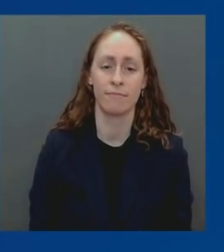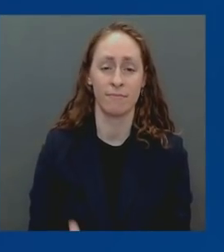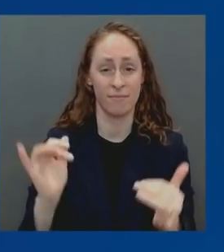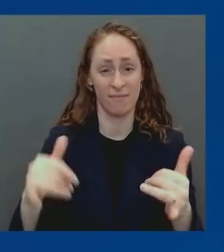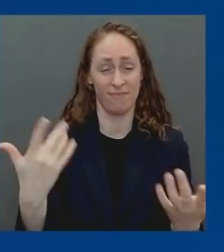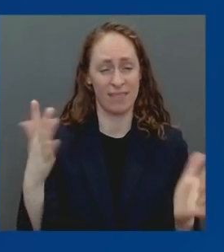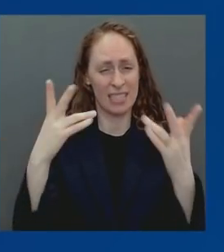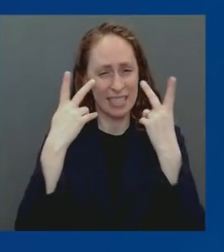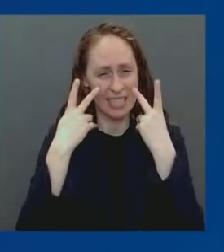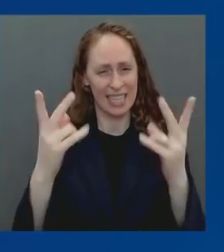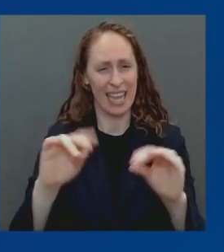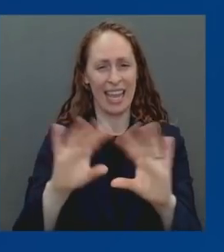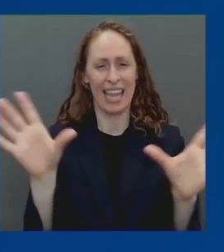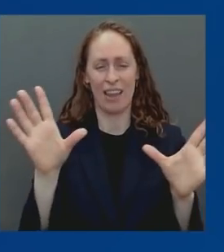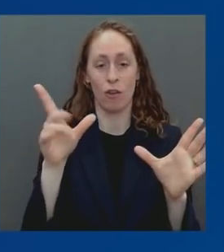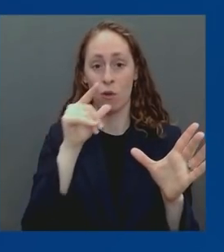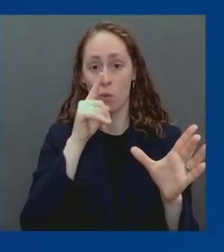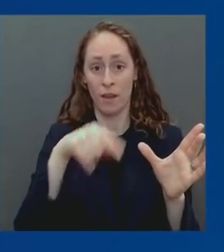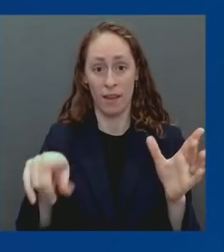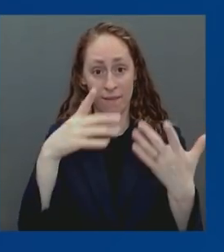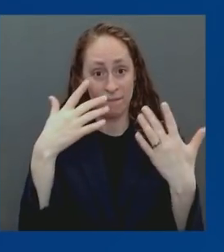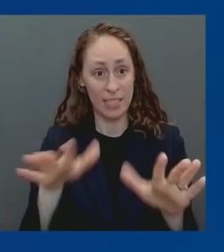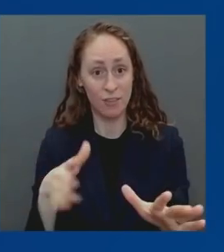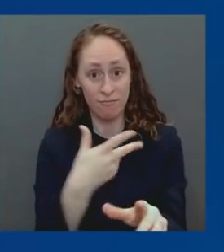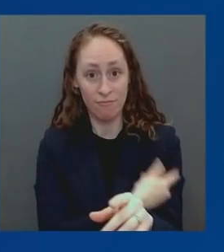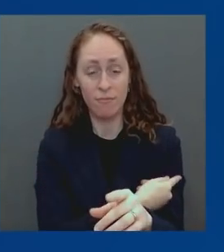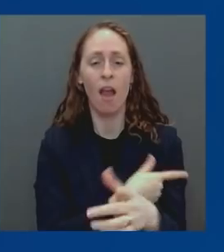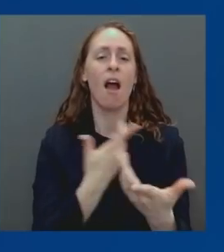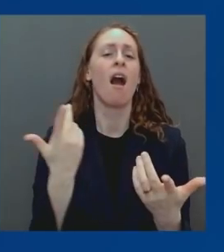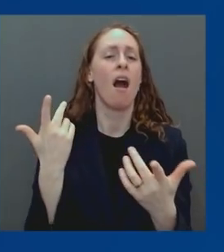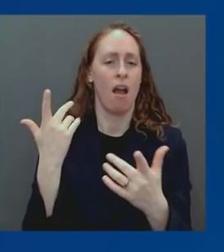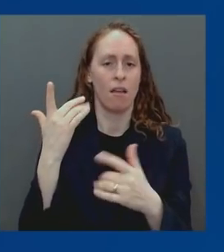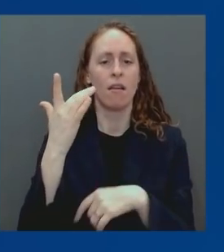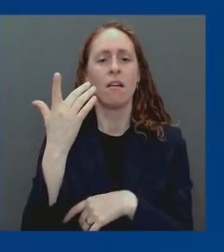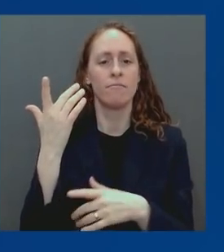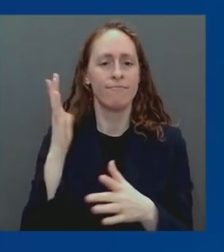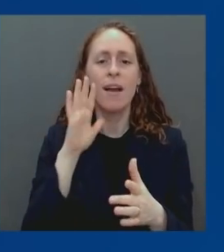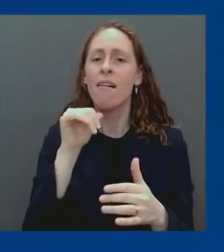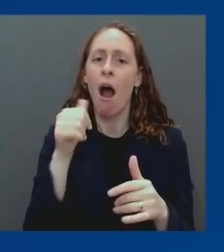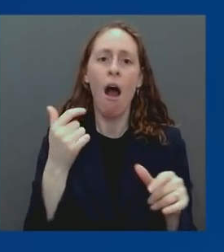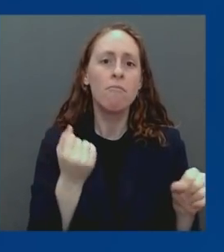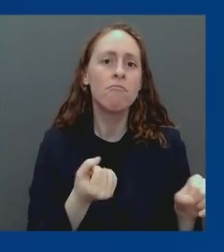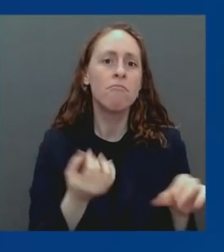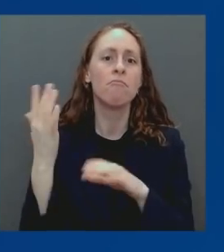even during the Omicron surge. If you are not up to date on your COVID-19 vaccinations,